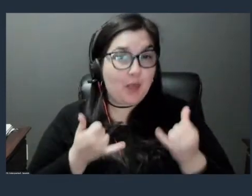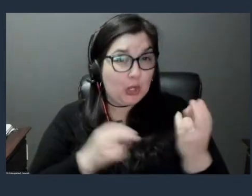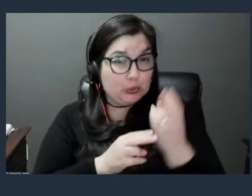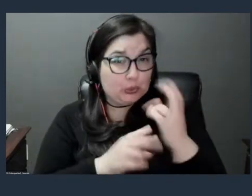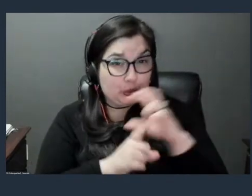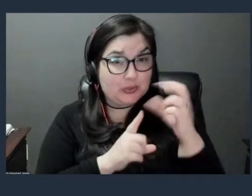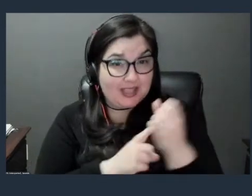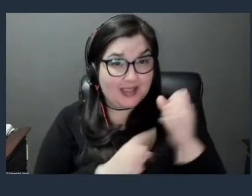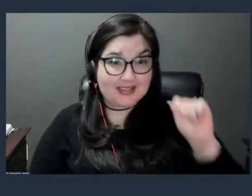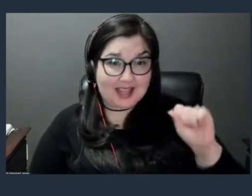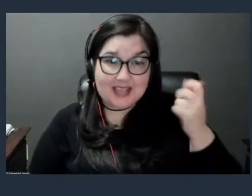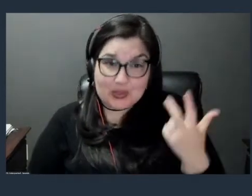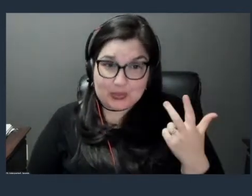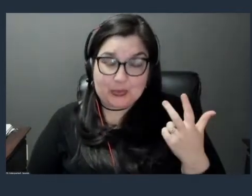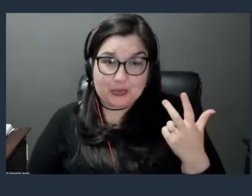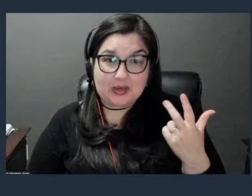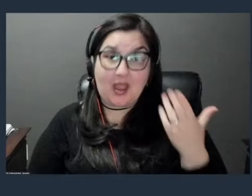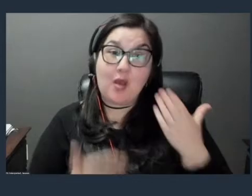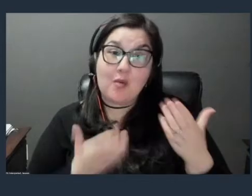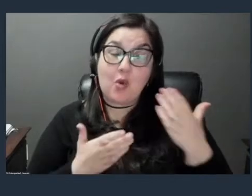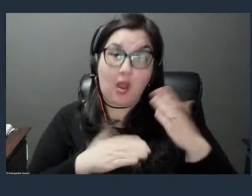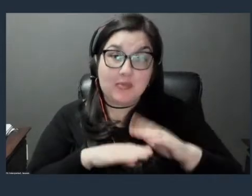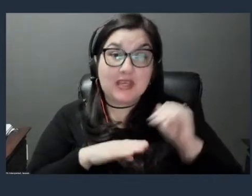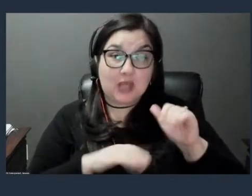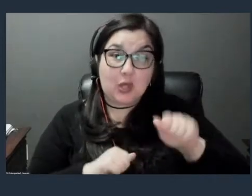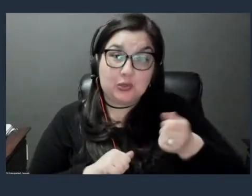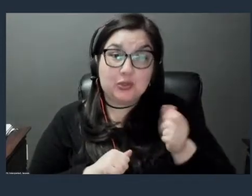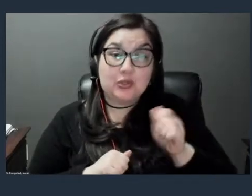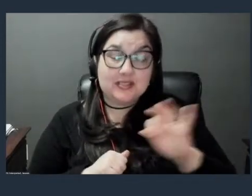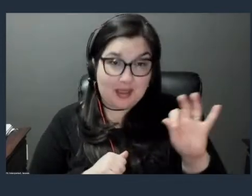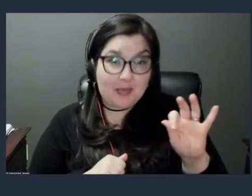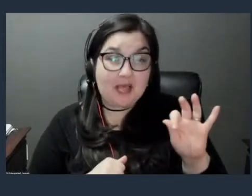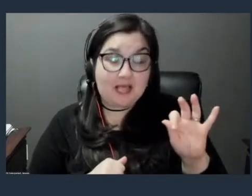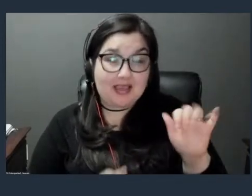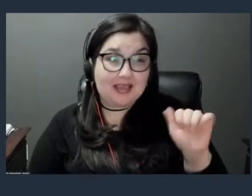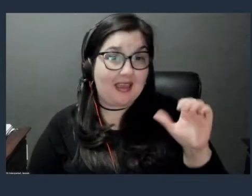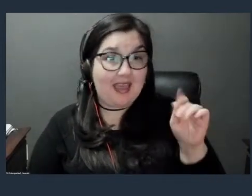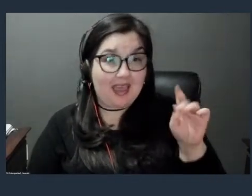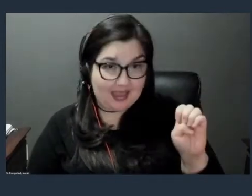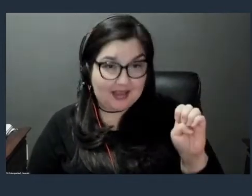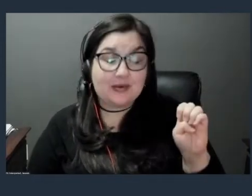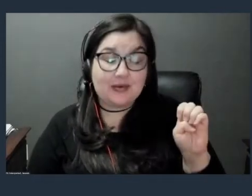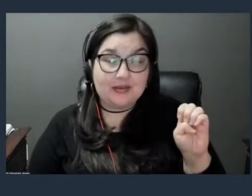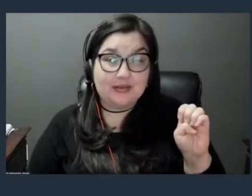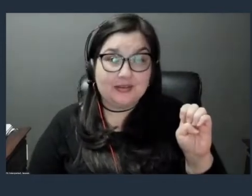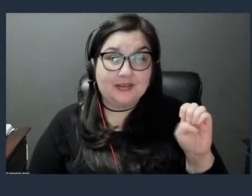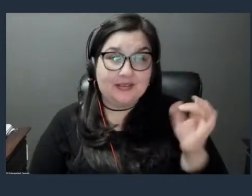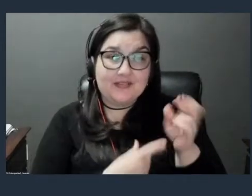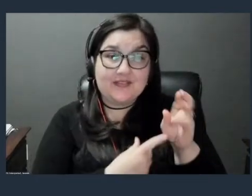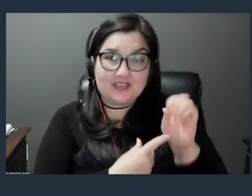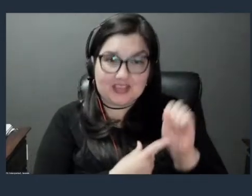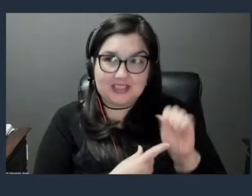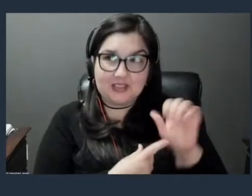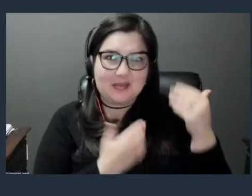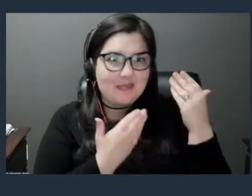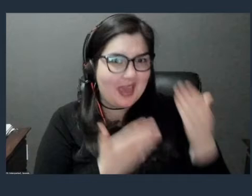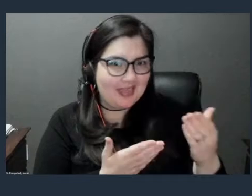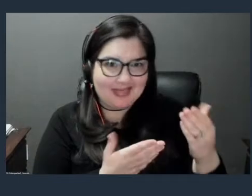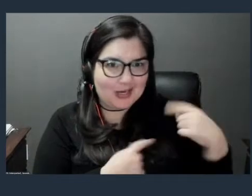probably call for disabling this ACL feature. As we talked about before, this ACL feature has been there since the beginning. Very beginning, yeah.